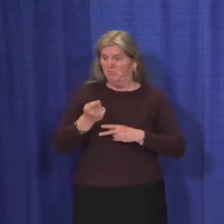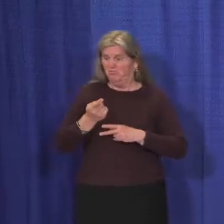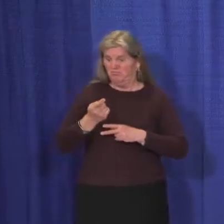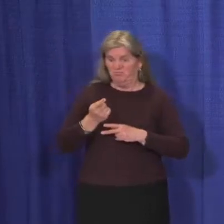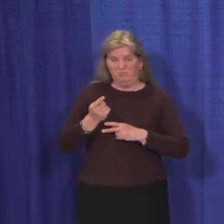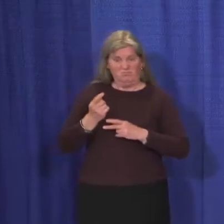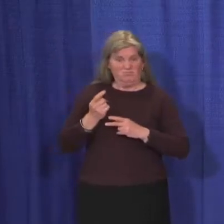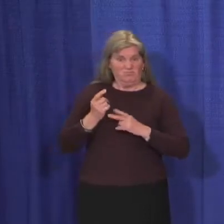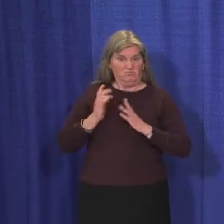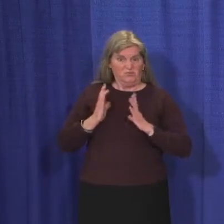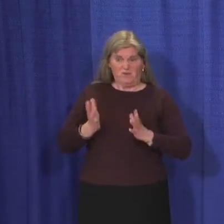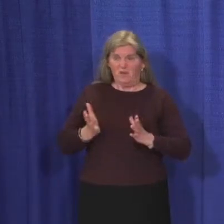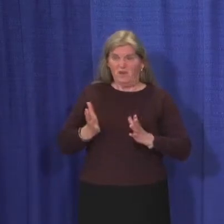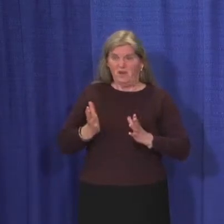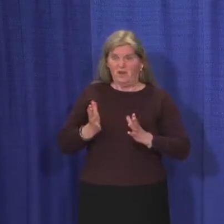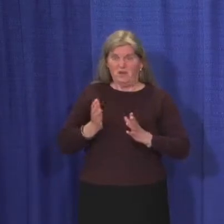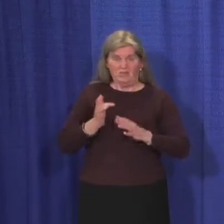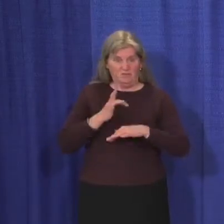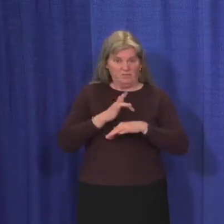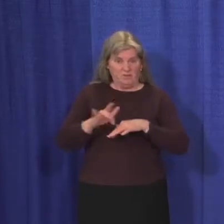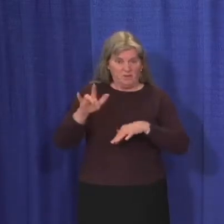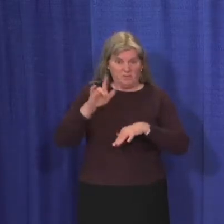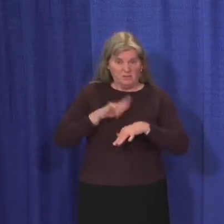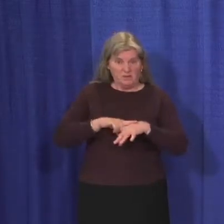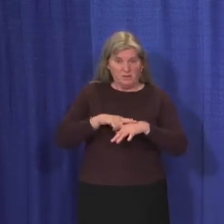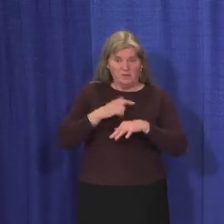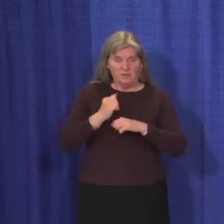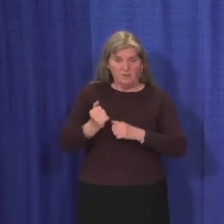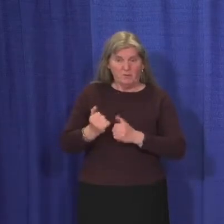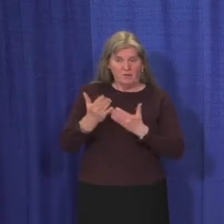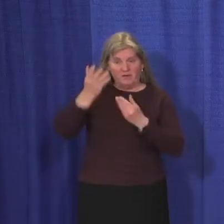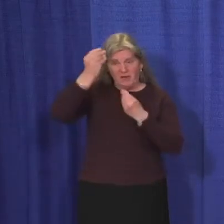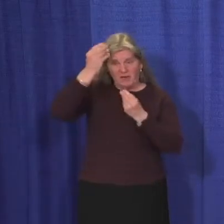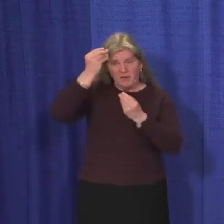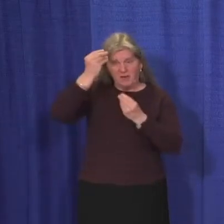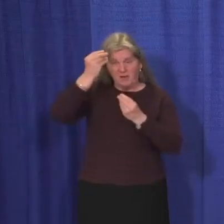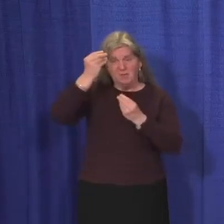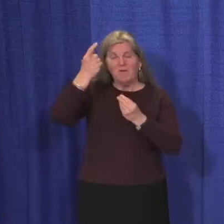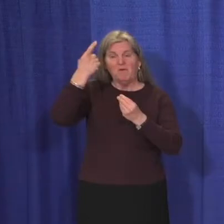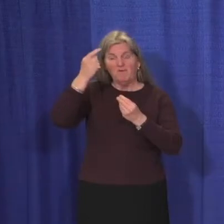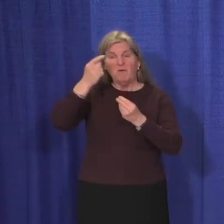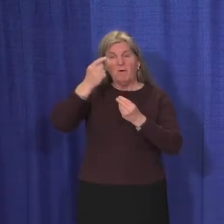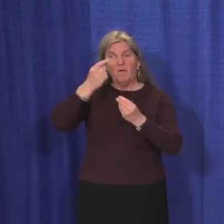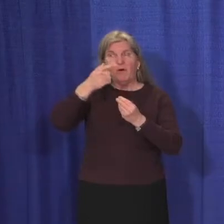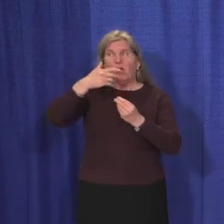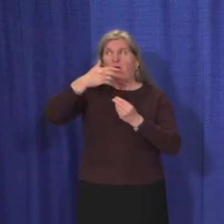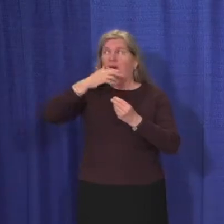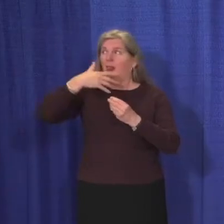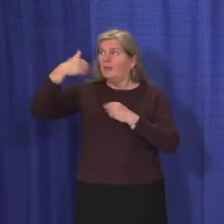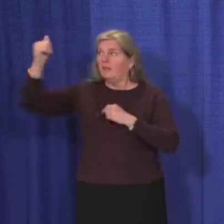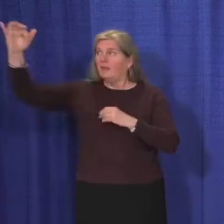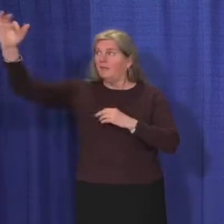How confident are you that you can provide those details in the next six days as to what people